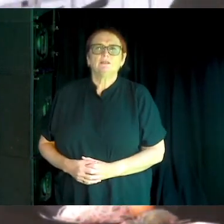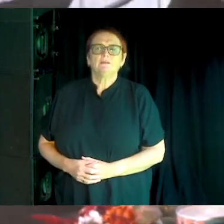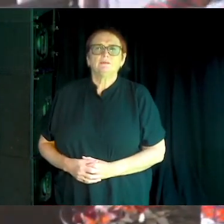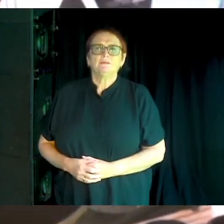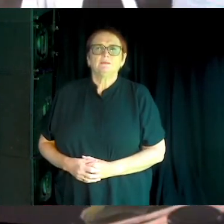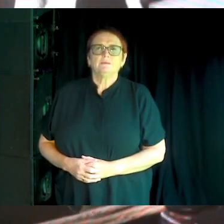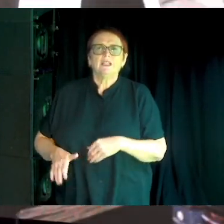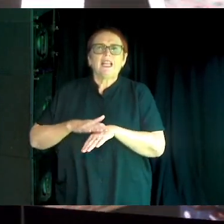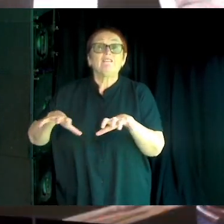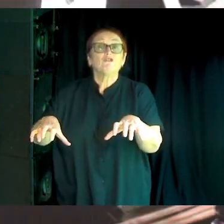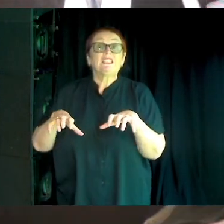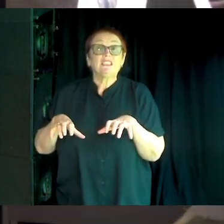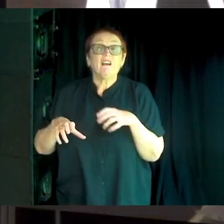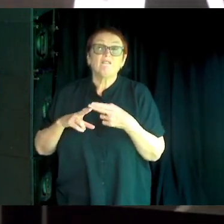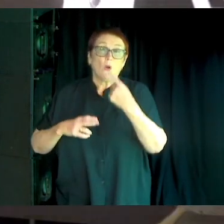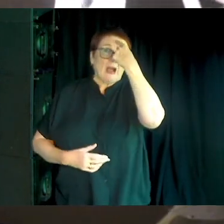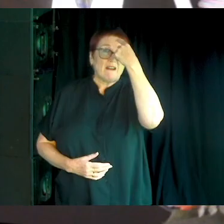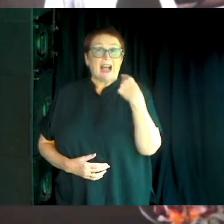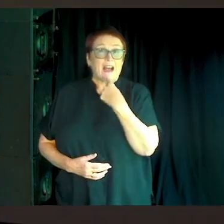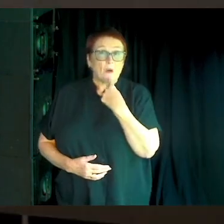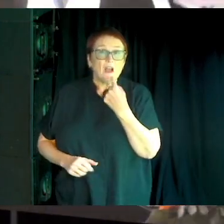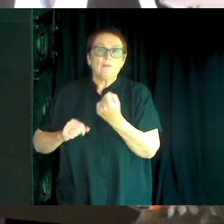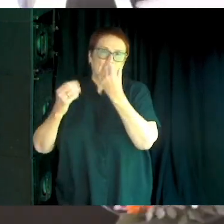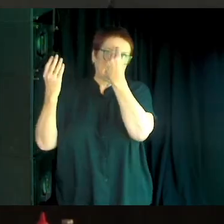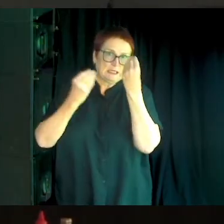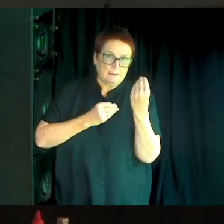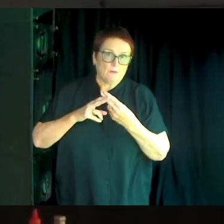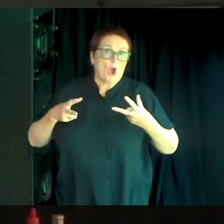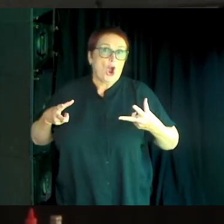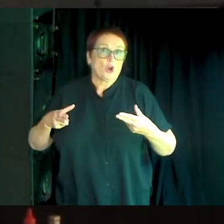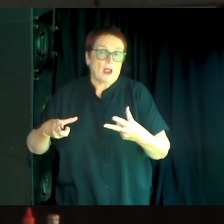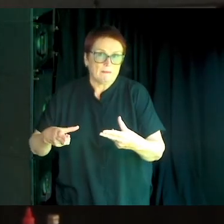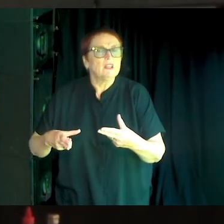freezer for half an hour to put them to sleep because we like to treat it humanely